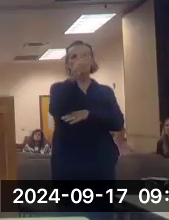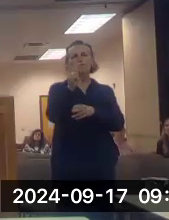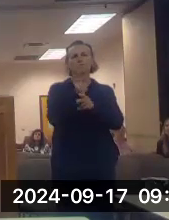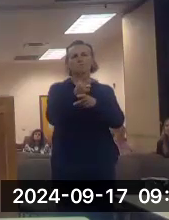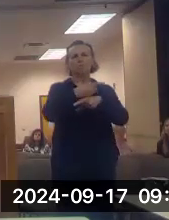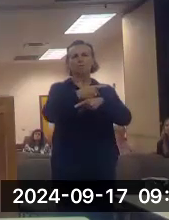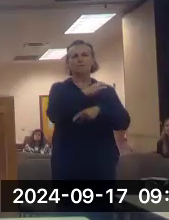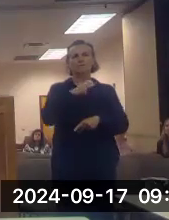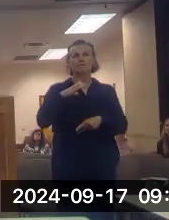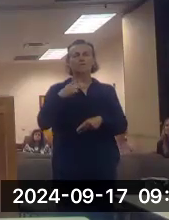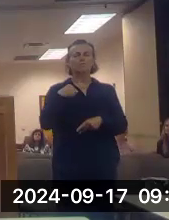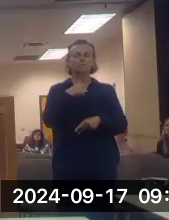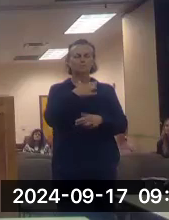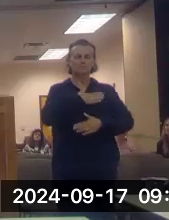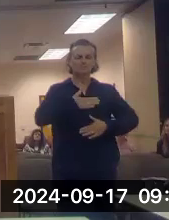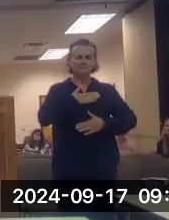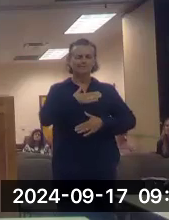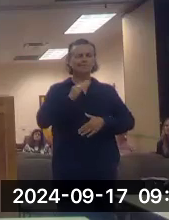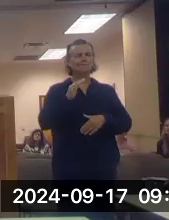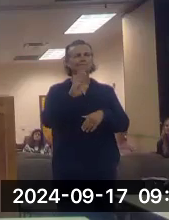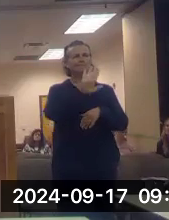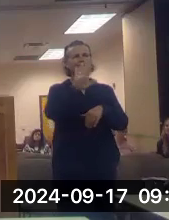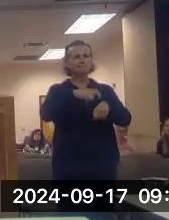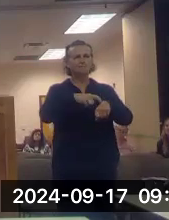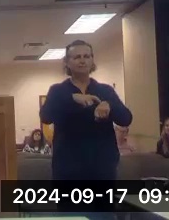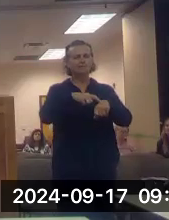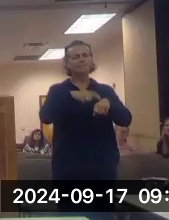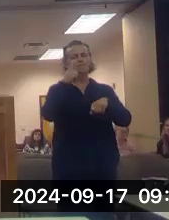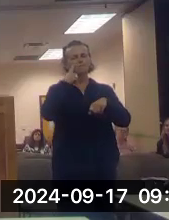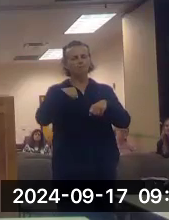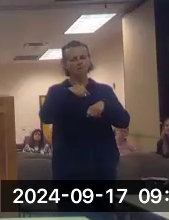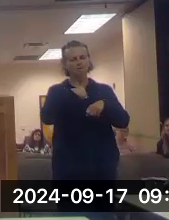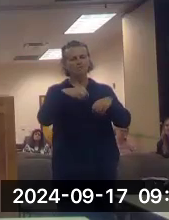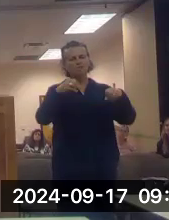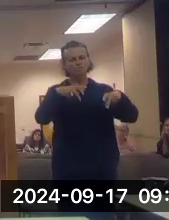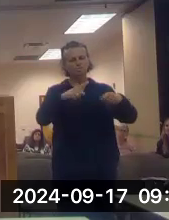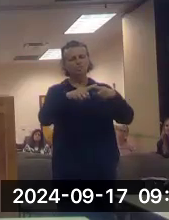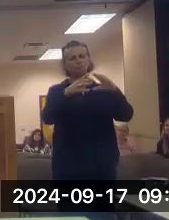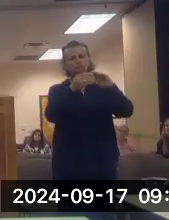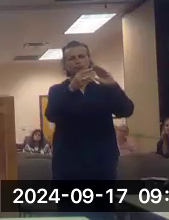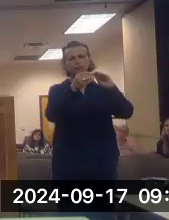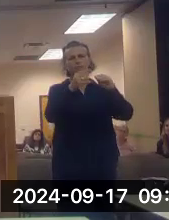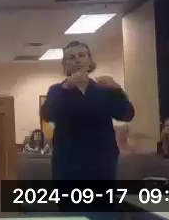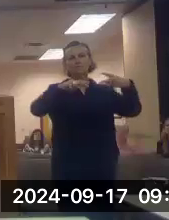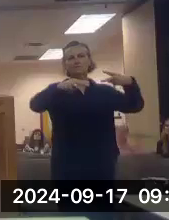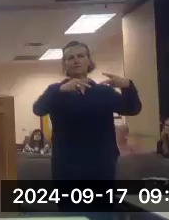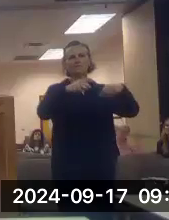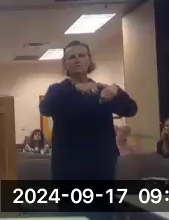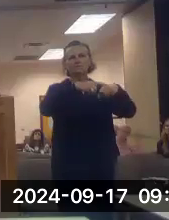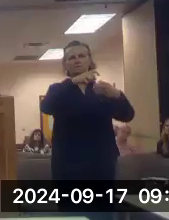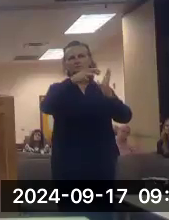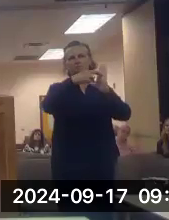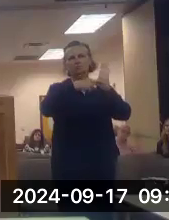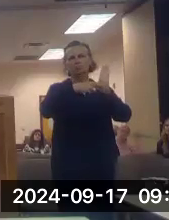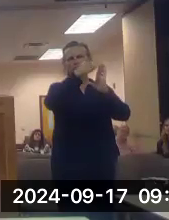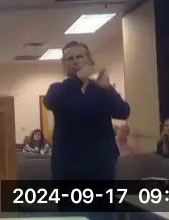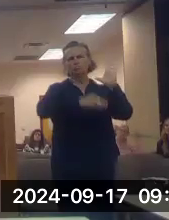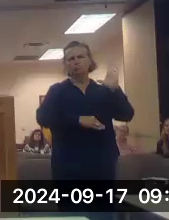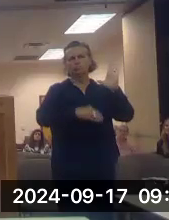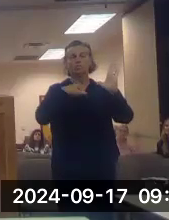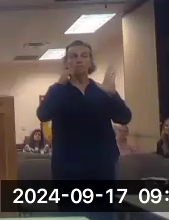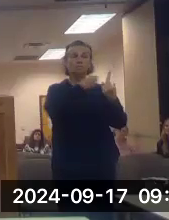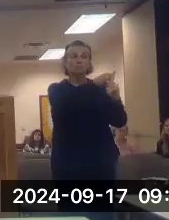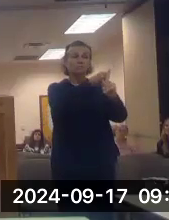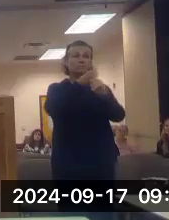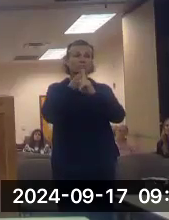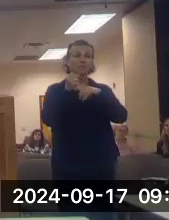Reginald Parson: The Council appreciates the opportunity to provide comments on a second draft of these rules, as they will have a significant impact on employers of all sizes in every corner of the State.